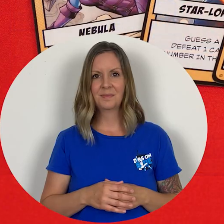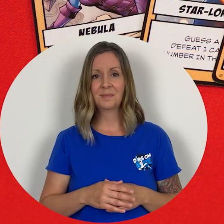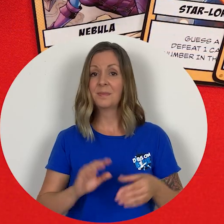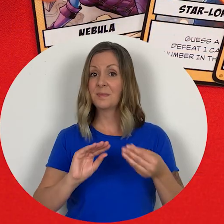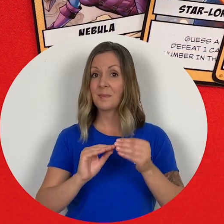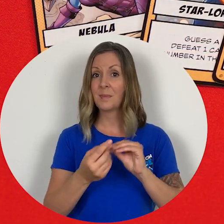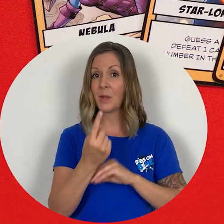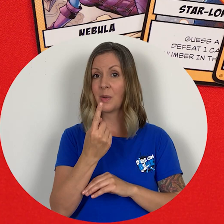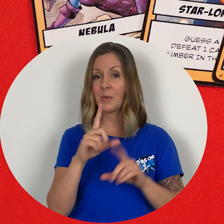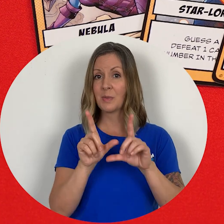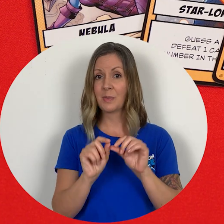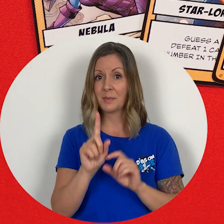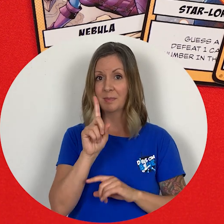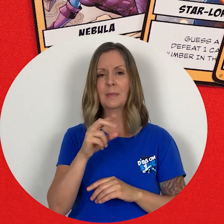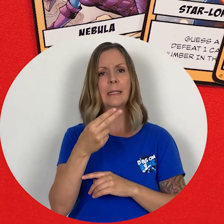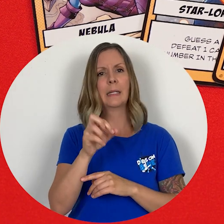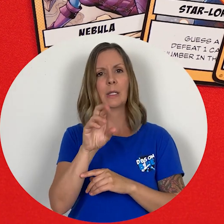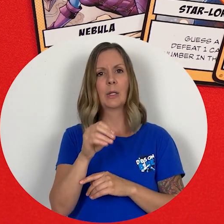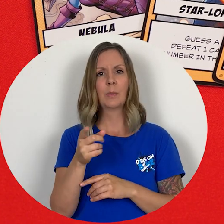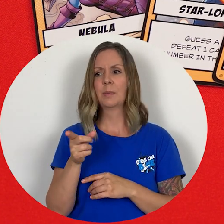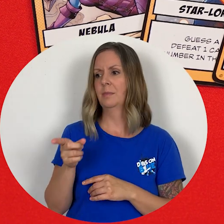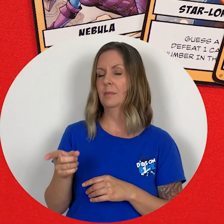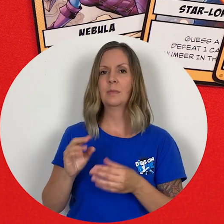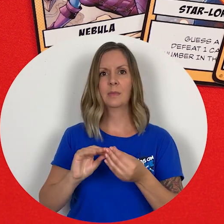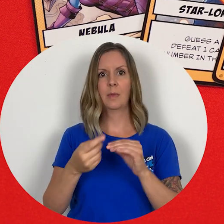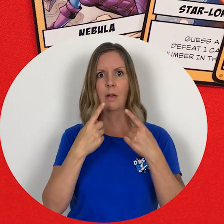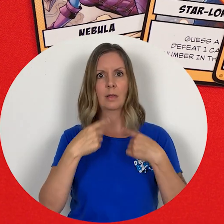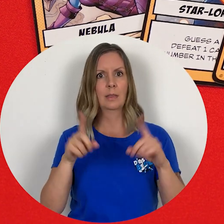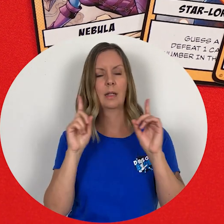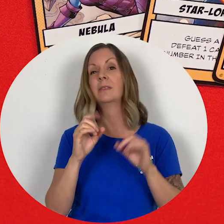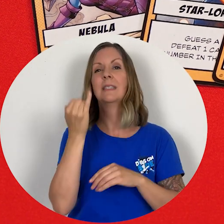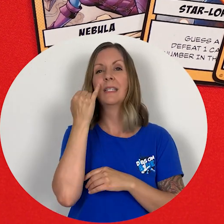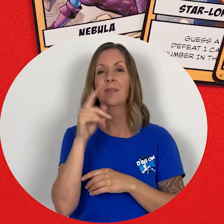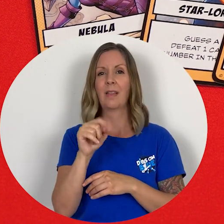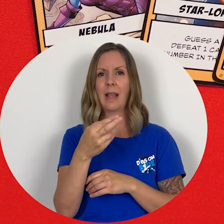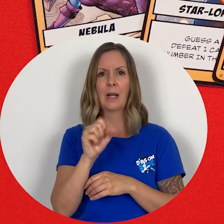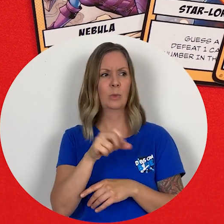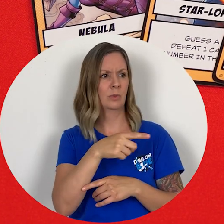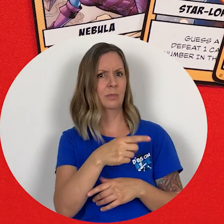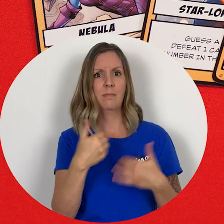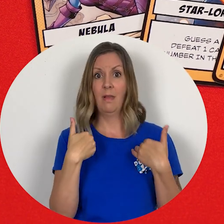the value 1 cards, let the player guess a number and if Thanos is holding one that matches